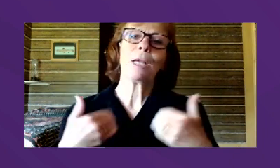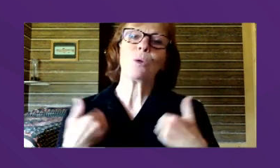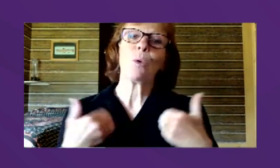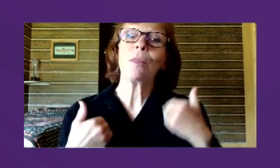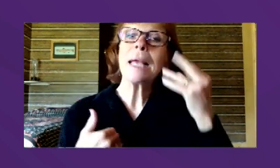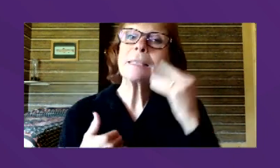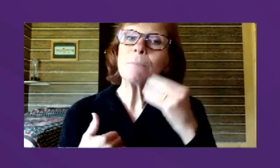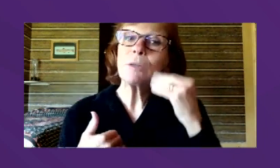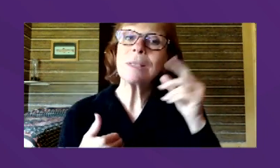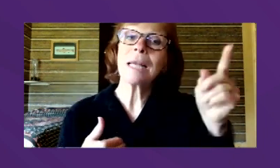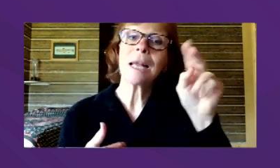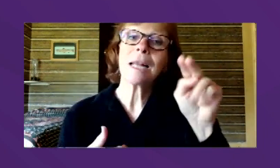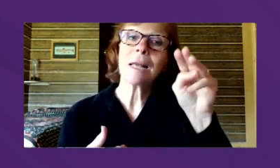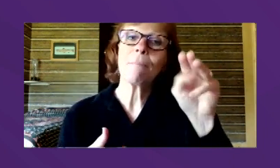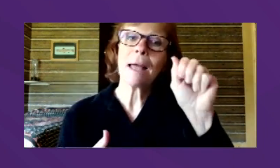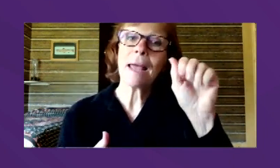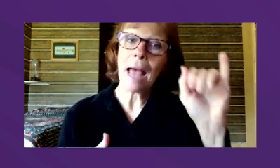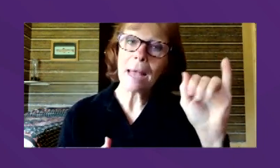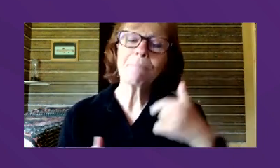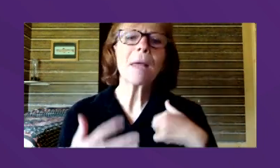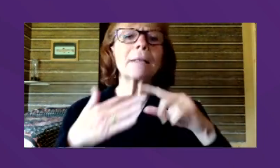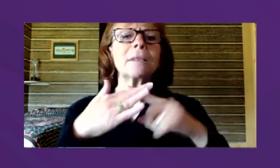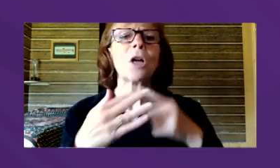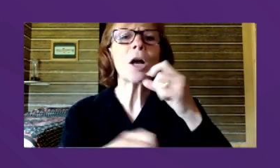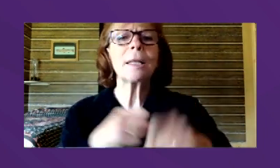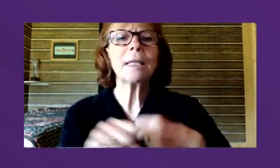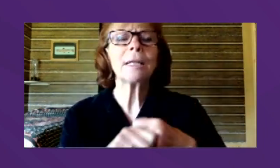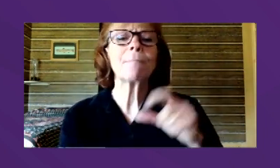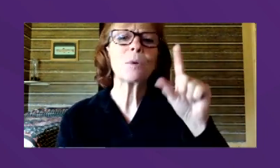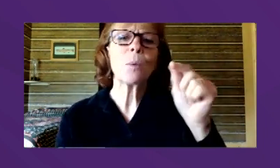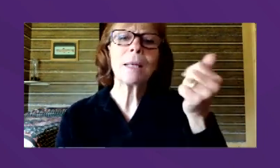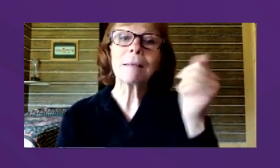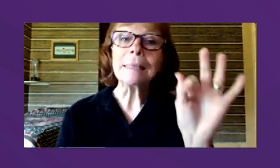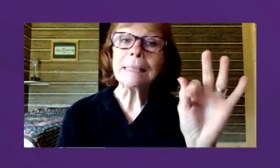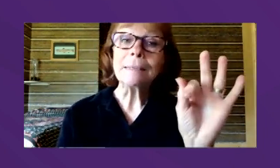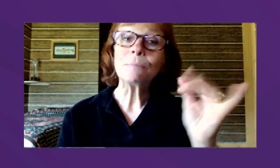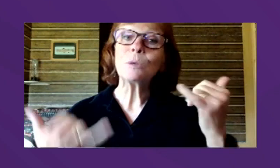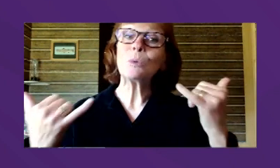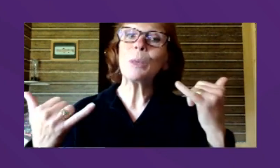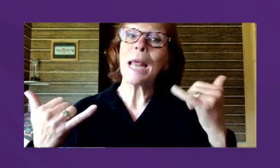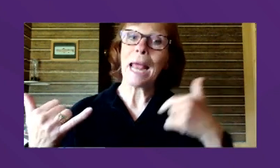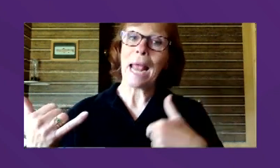I started in 2019 and today I have the privilege of being the chat moderator.